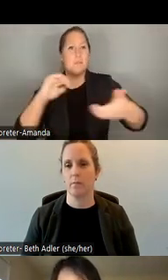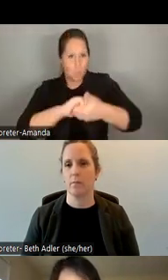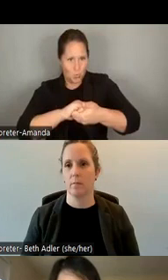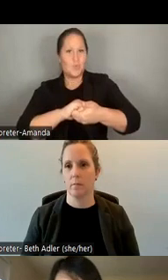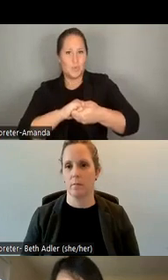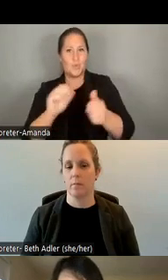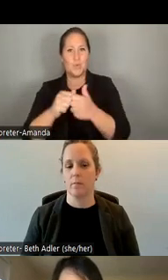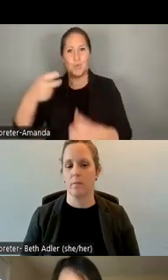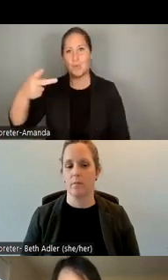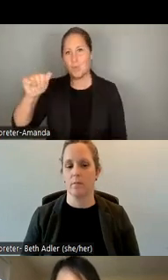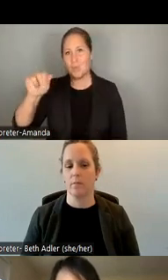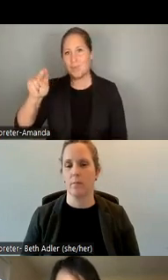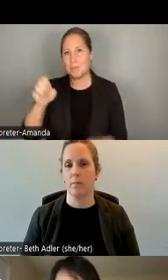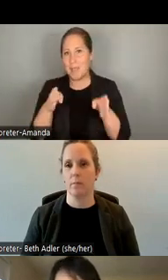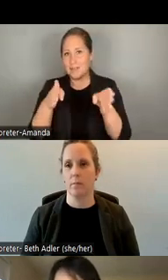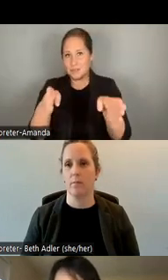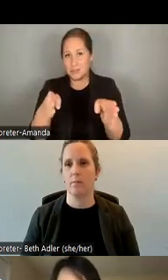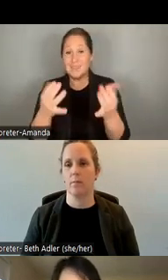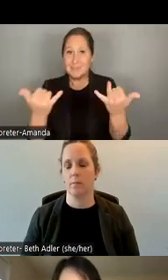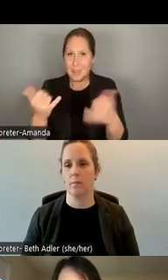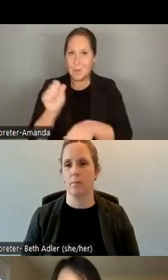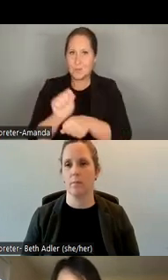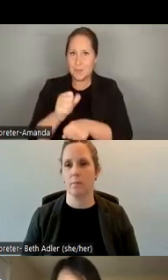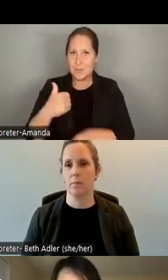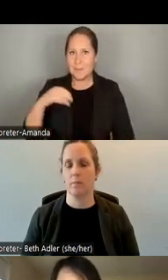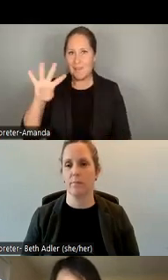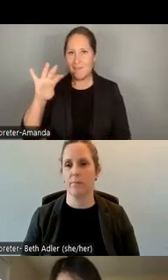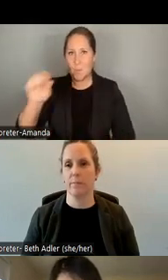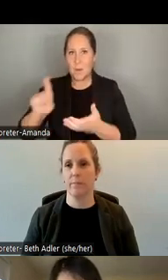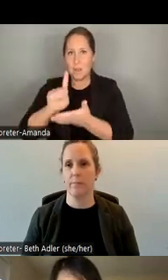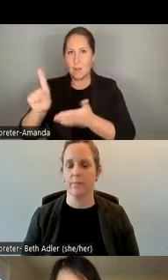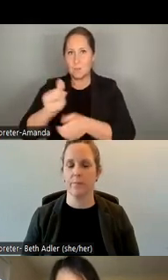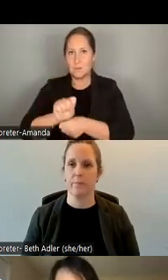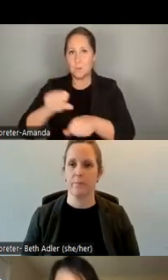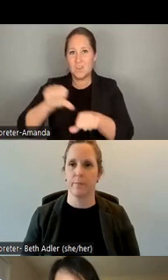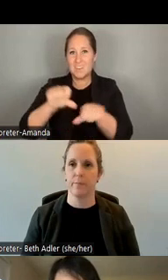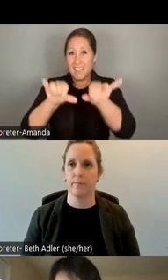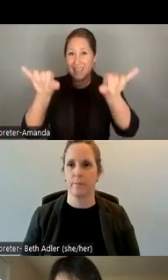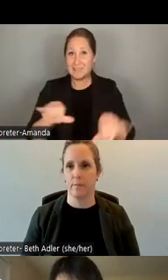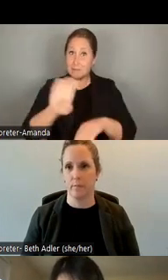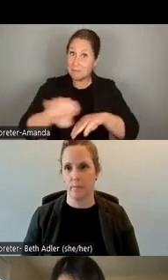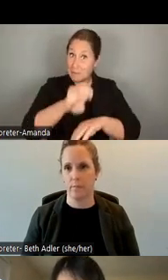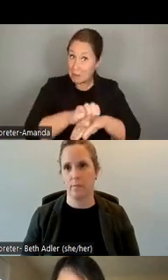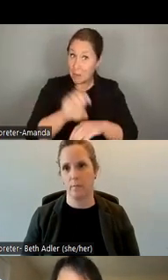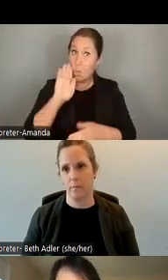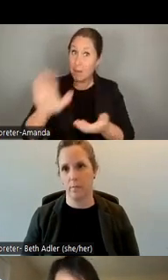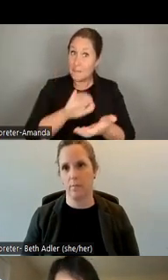working 40 hours a week at a gas station and she is engaged to be married uh is sober and wants